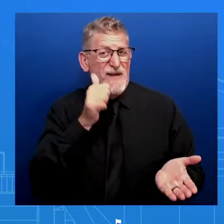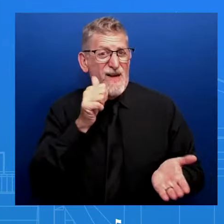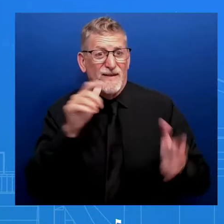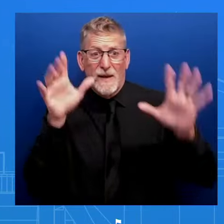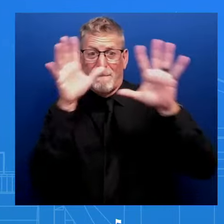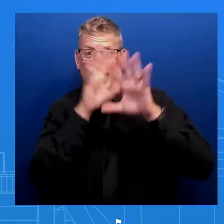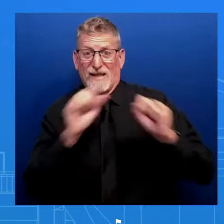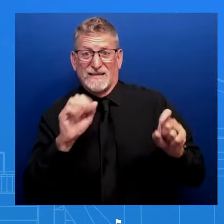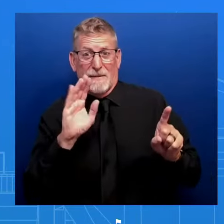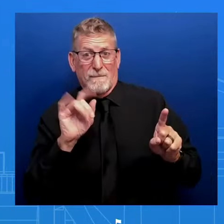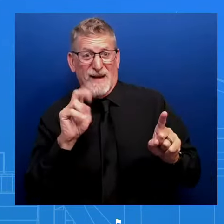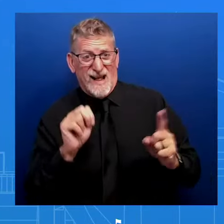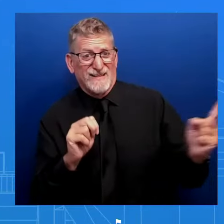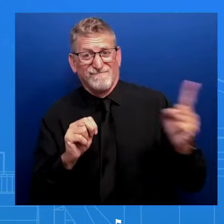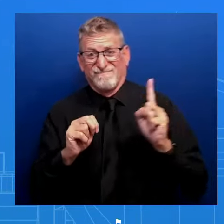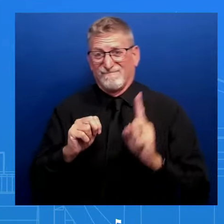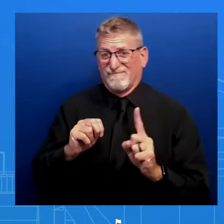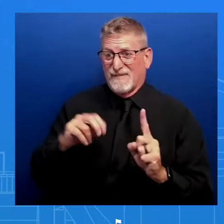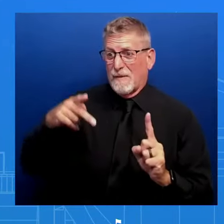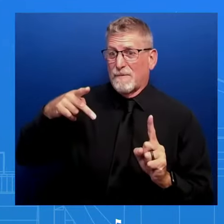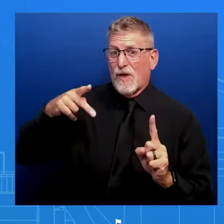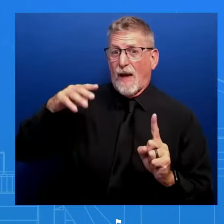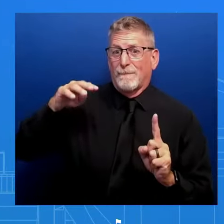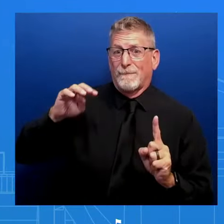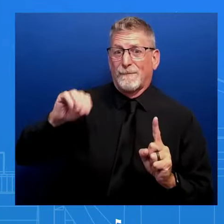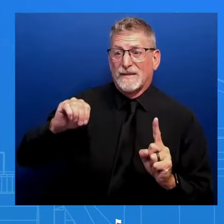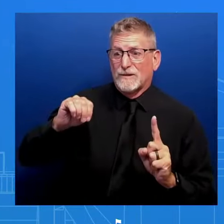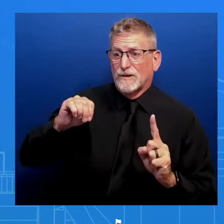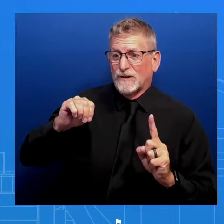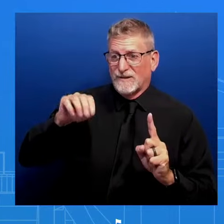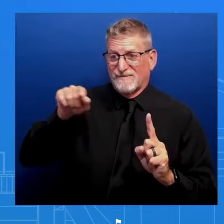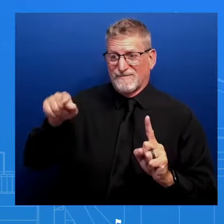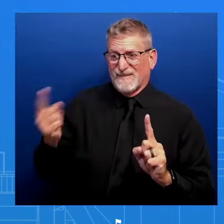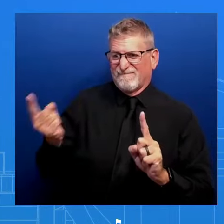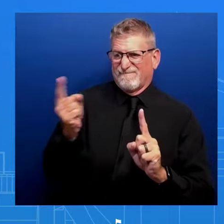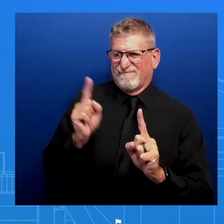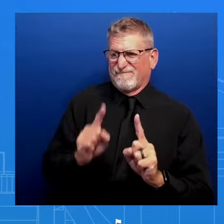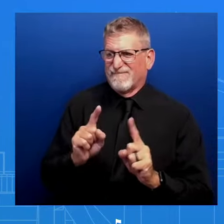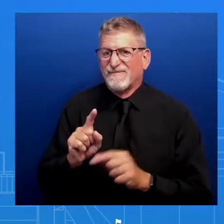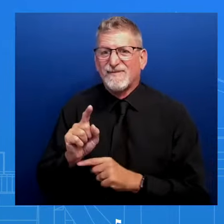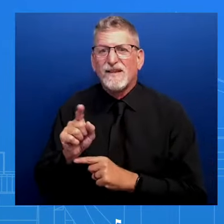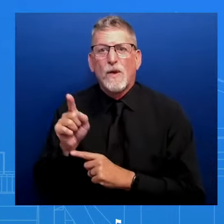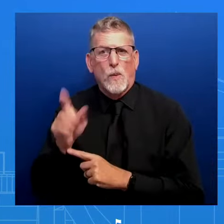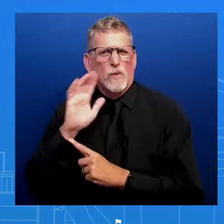here to reaffirm the strong bipartisan relationship and partnership, quite frankly, that --